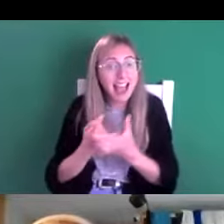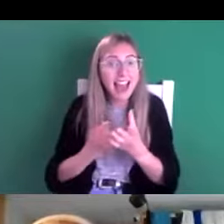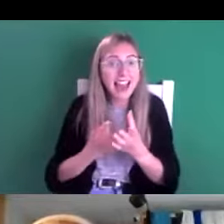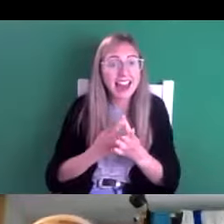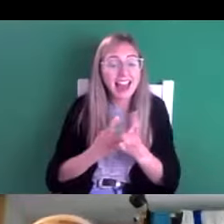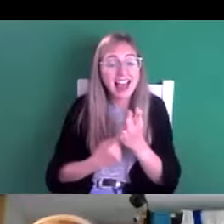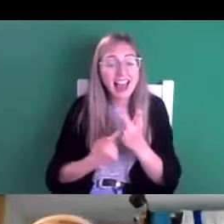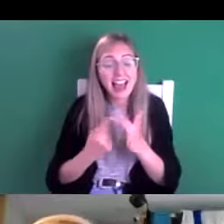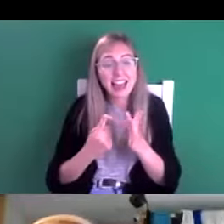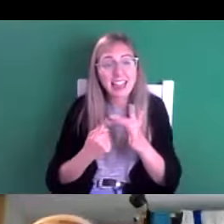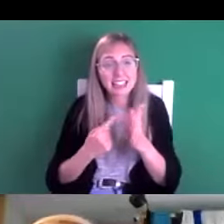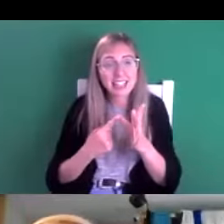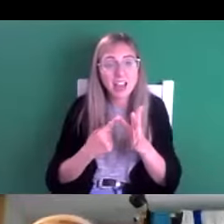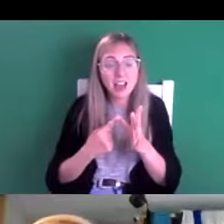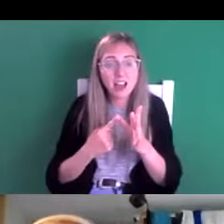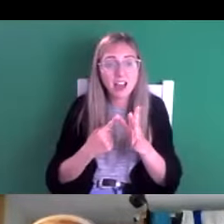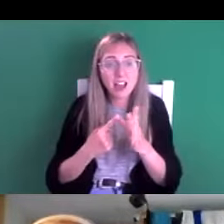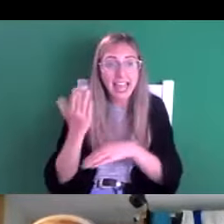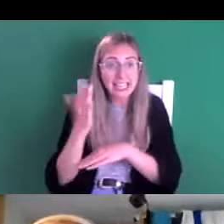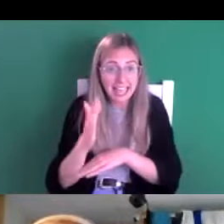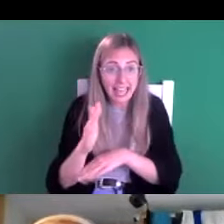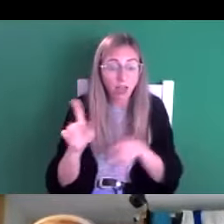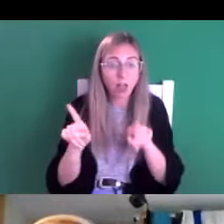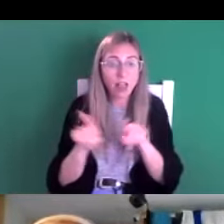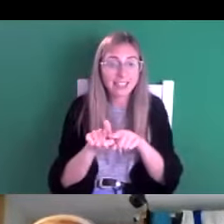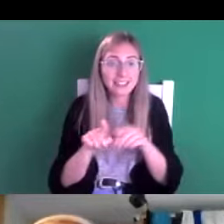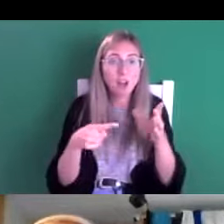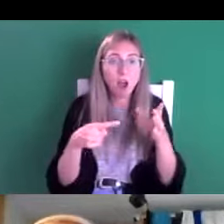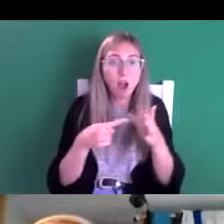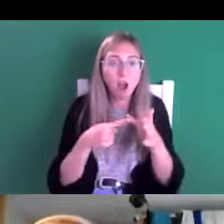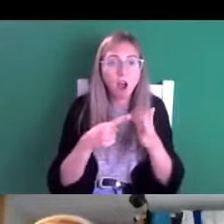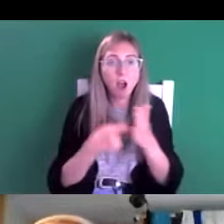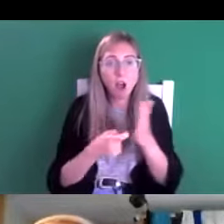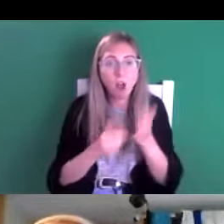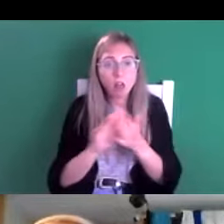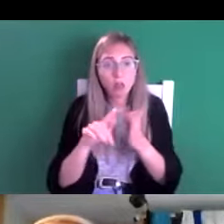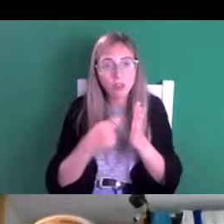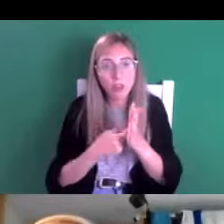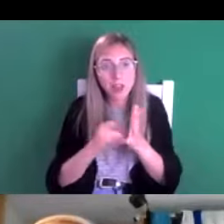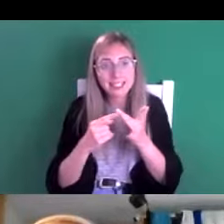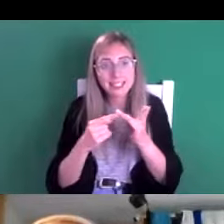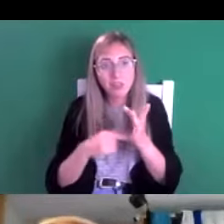arthur smith and other people are putting in there but i know also other people have already